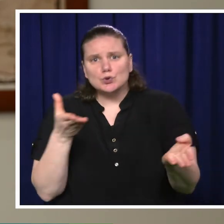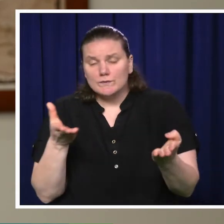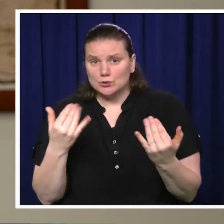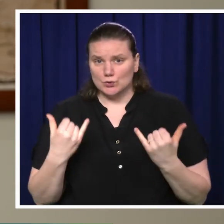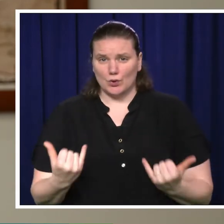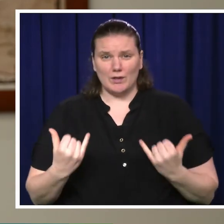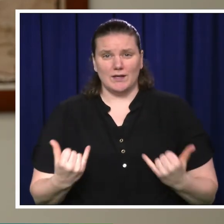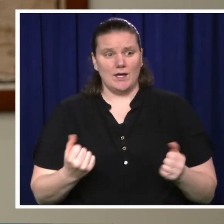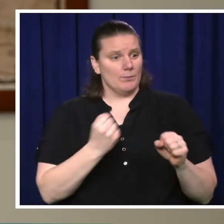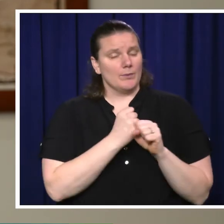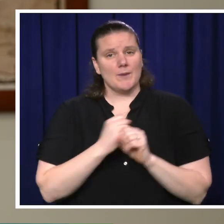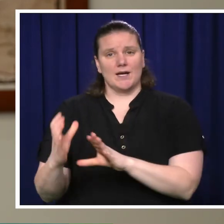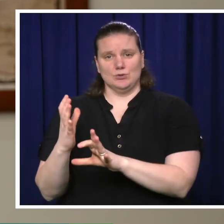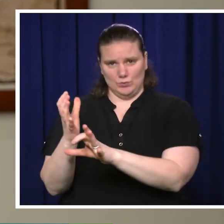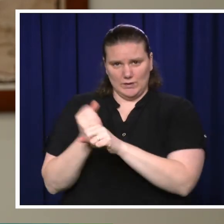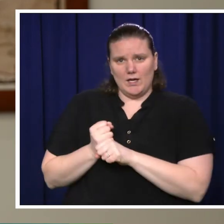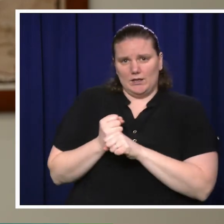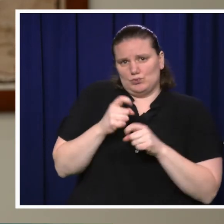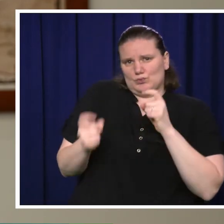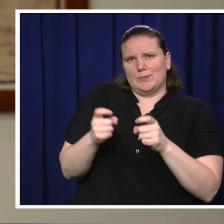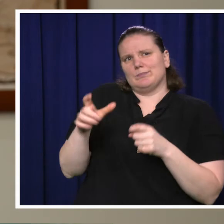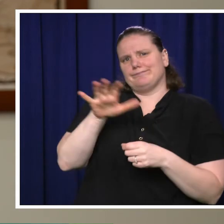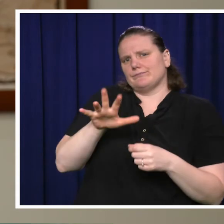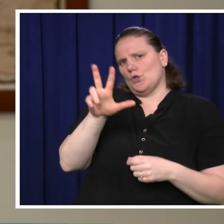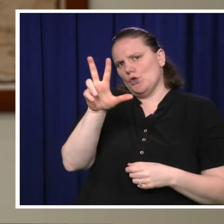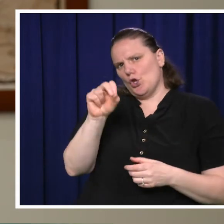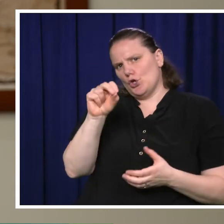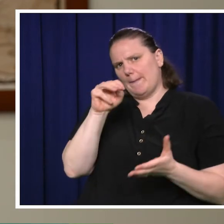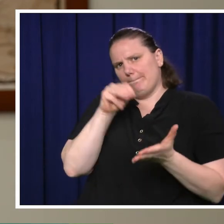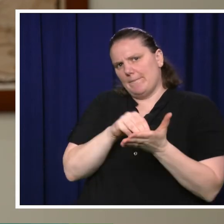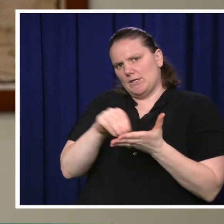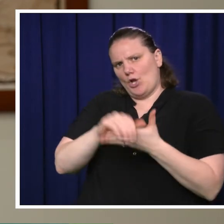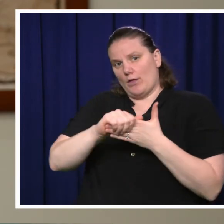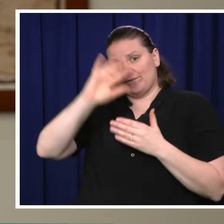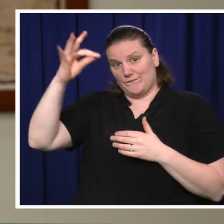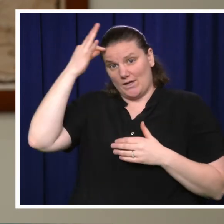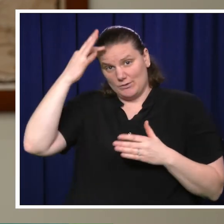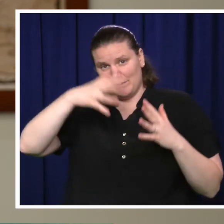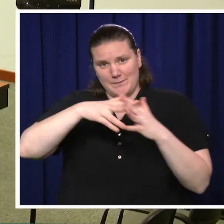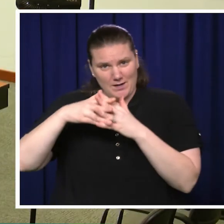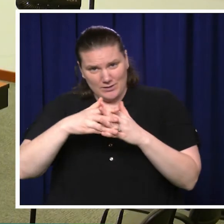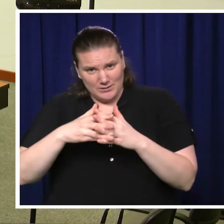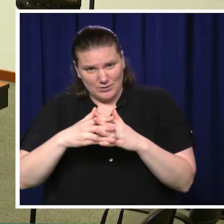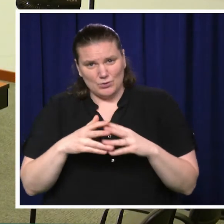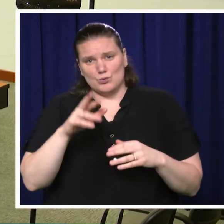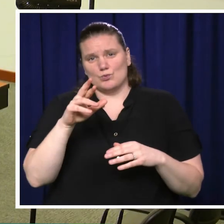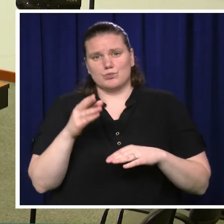Community Service is currently preparing to receive and distribute approximately 30 million dollars of federal